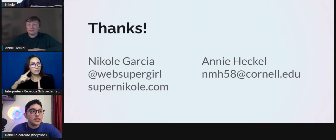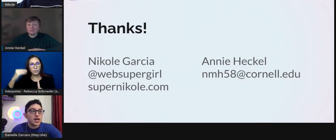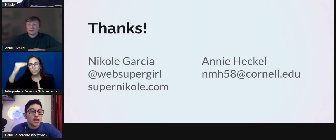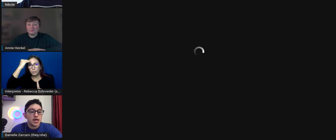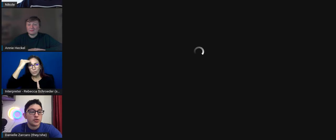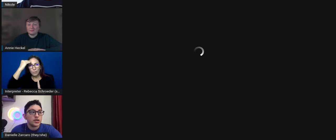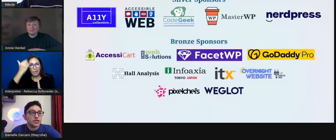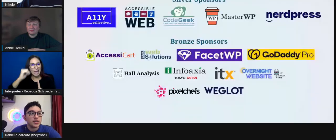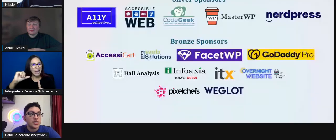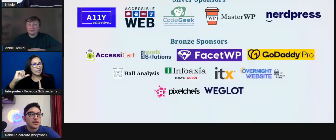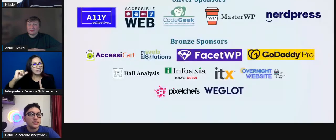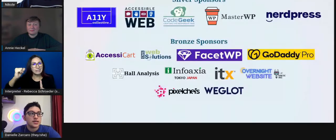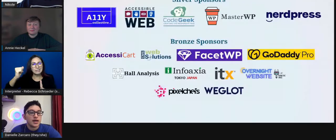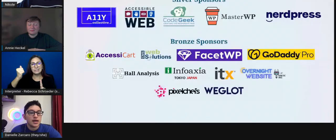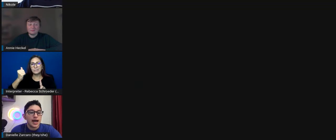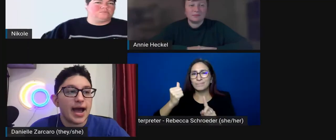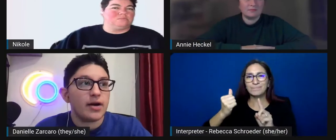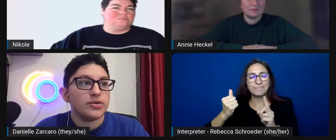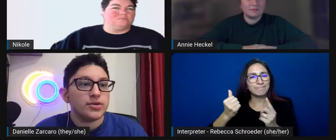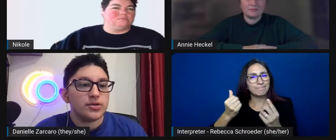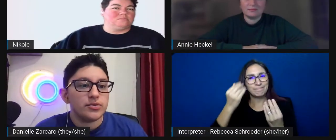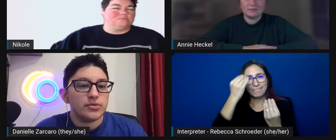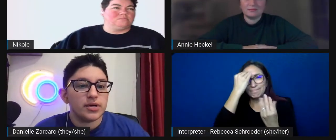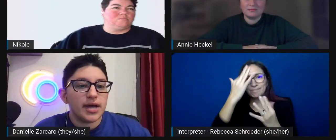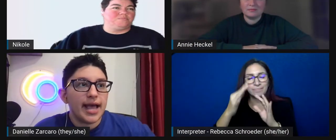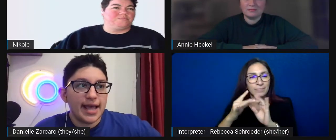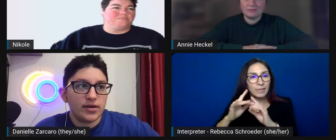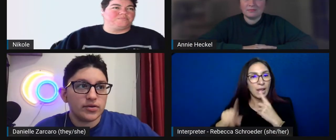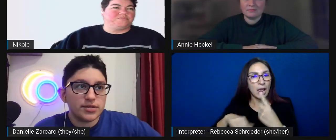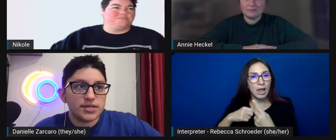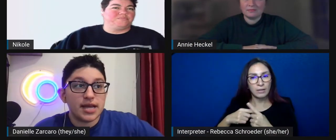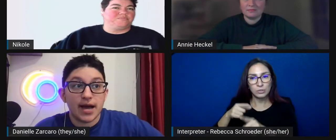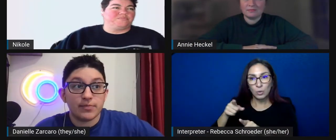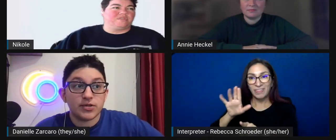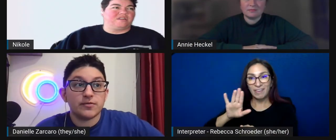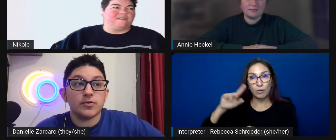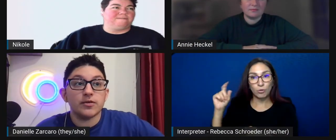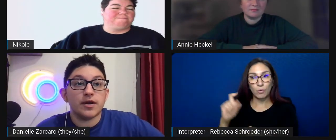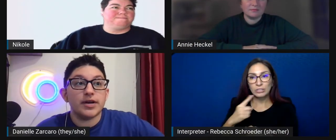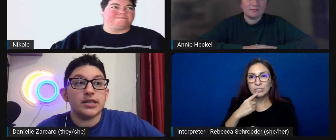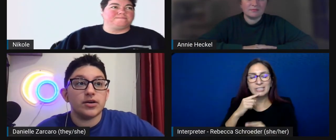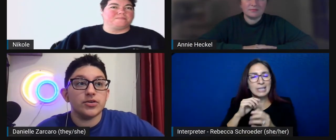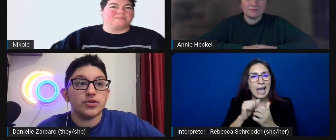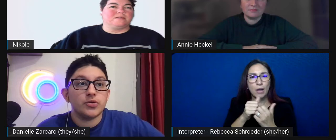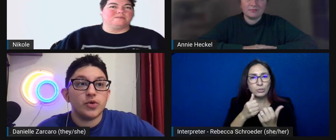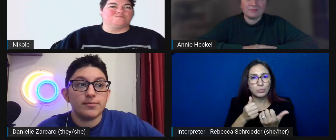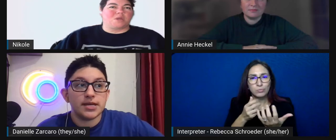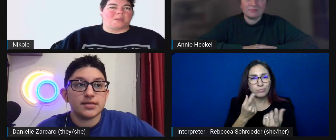The question is, how do you handle site maps for very large websites?